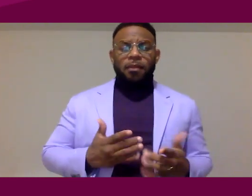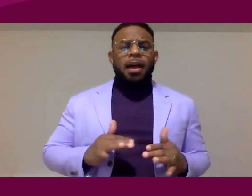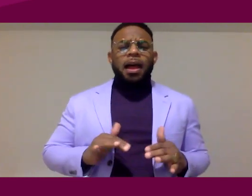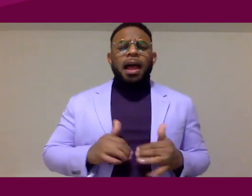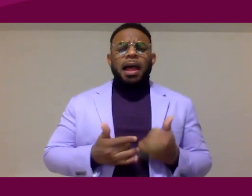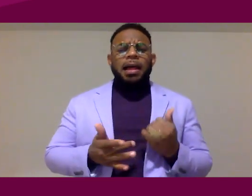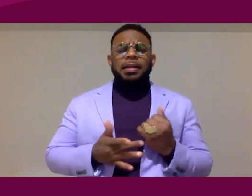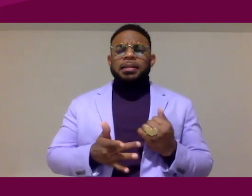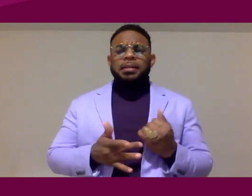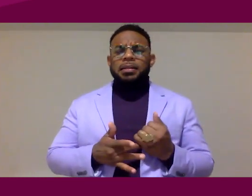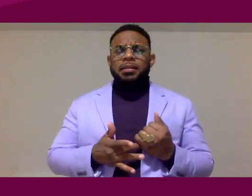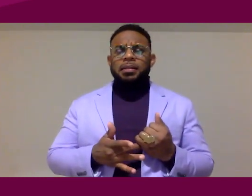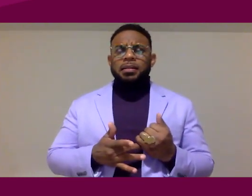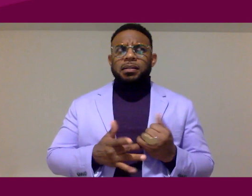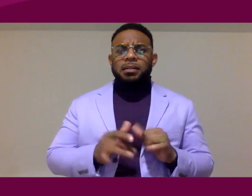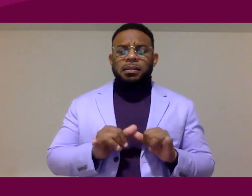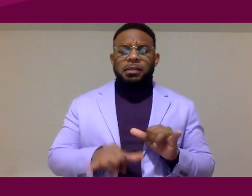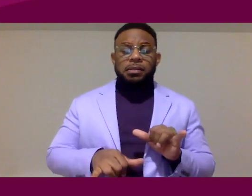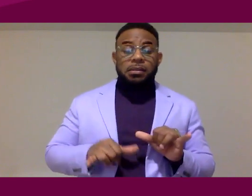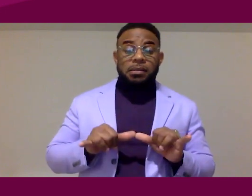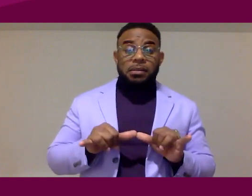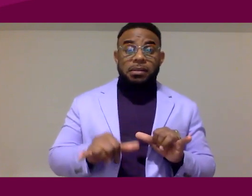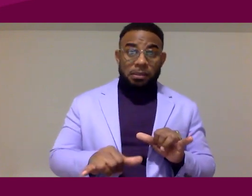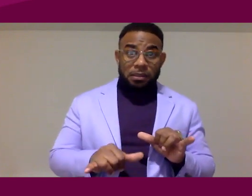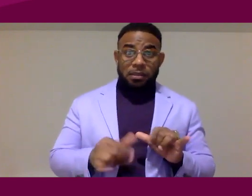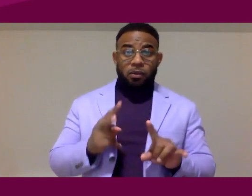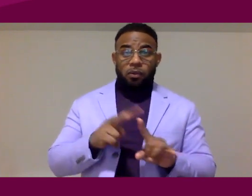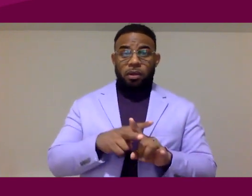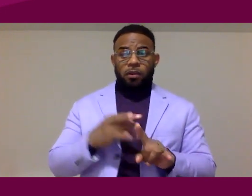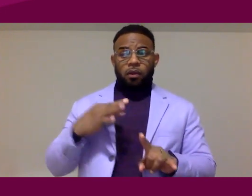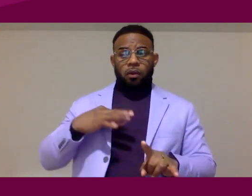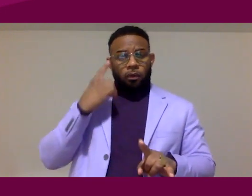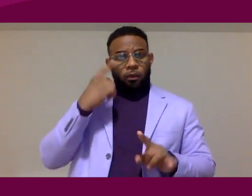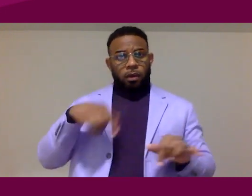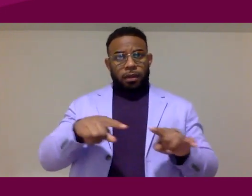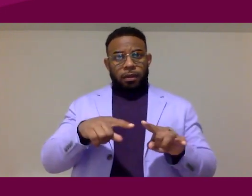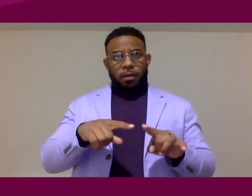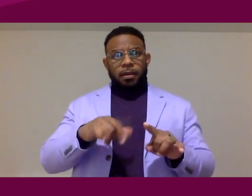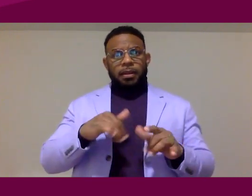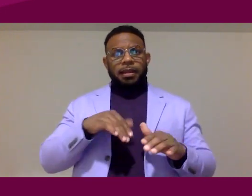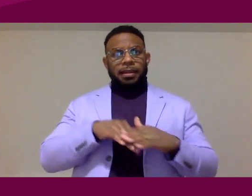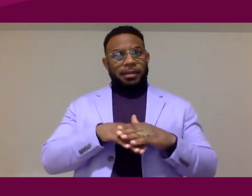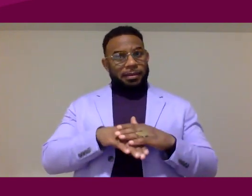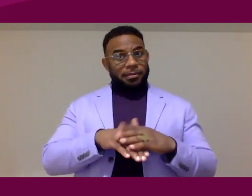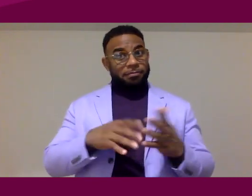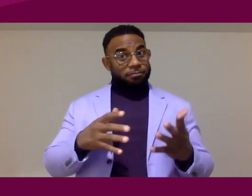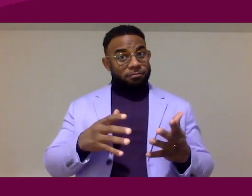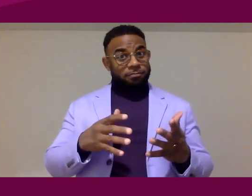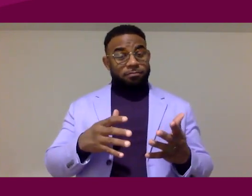how does technology stay relevant and useful for them and accessible?